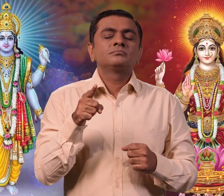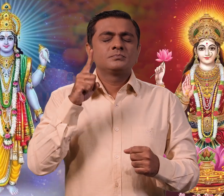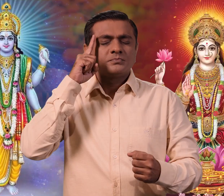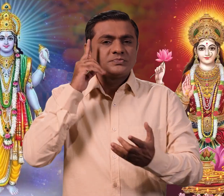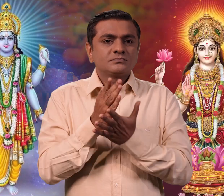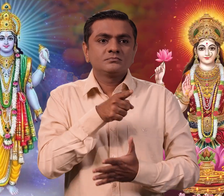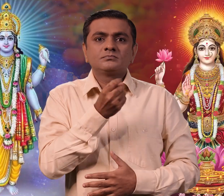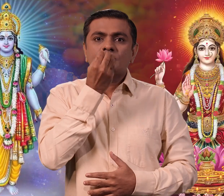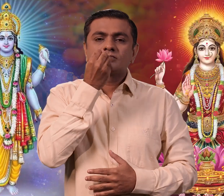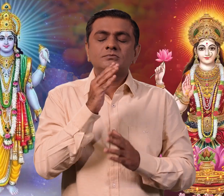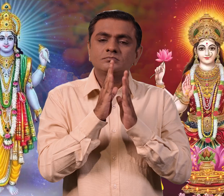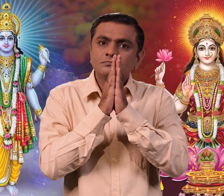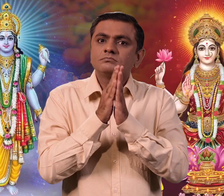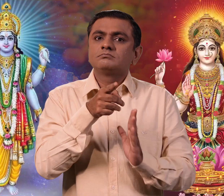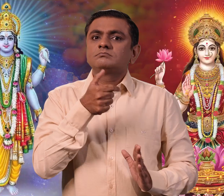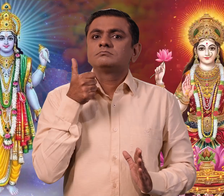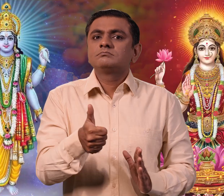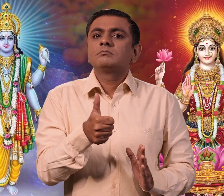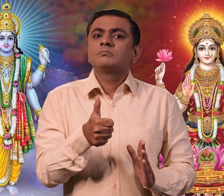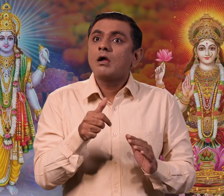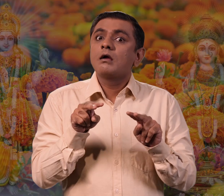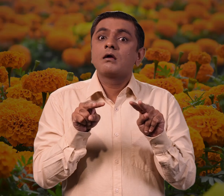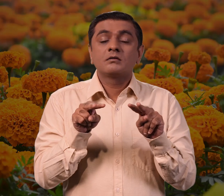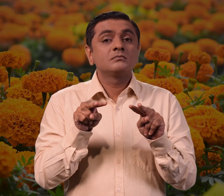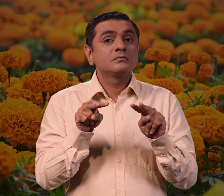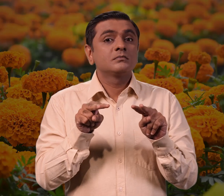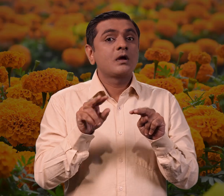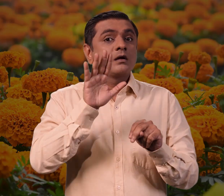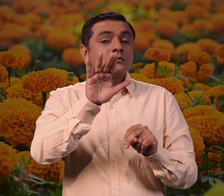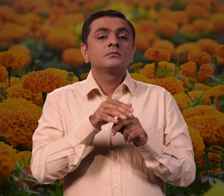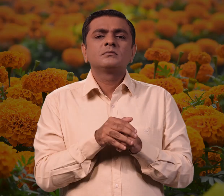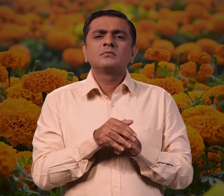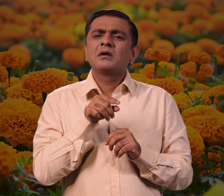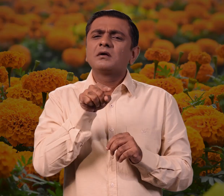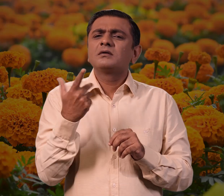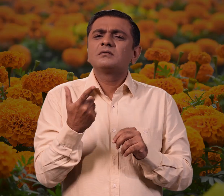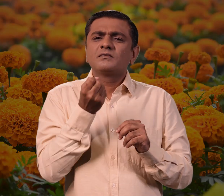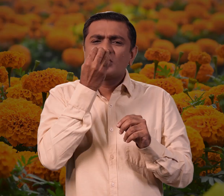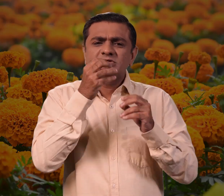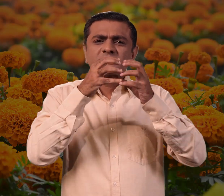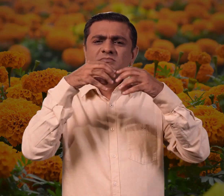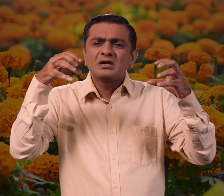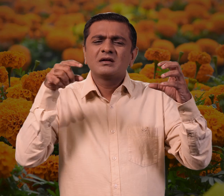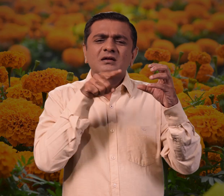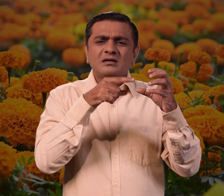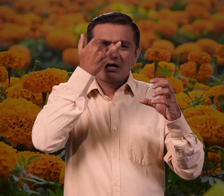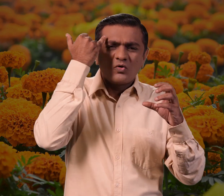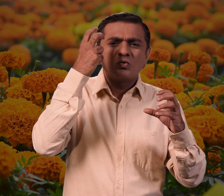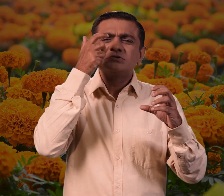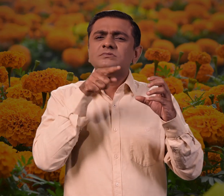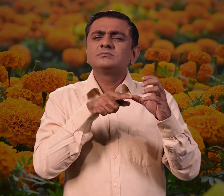It is believed that offering this flower to these Gods is auspicious because